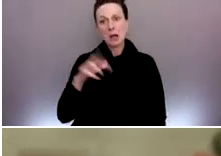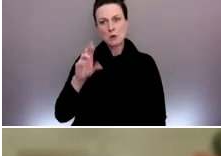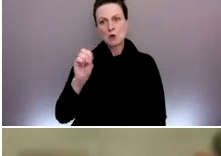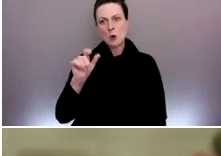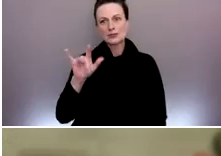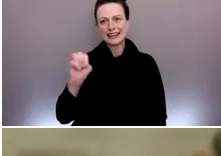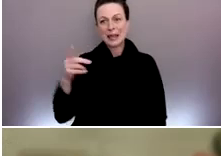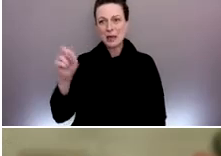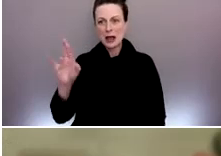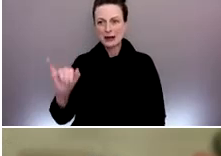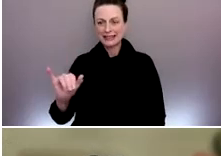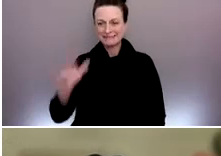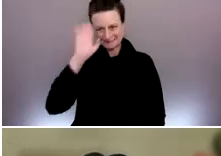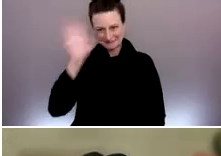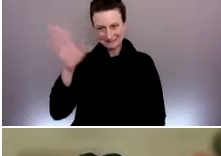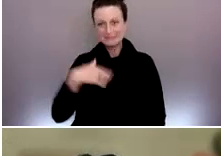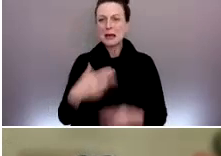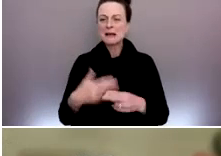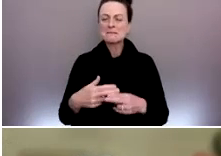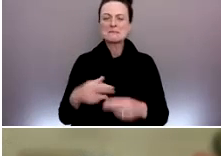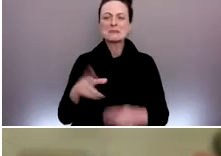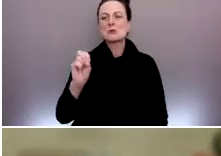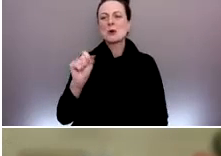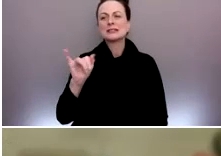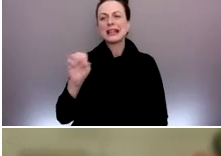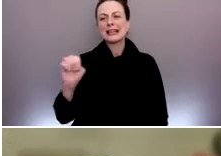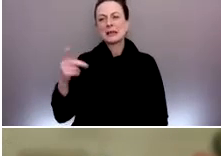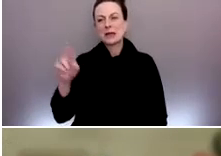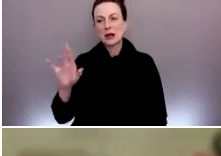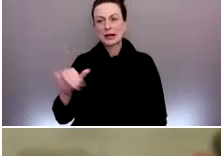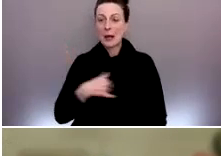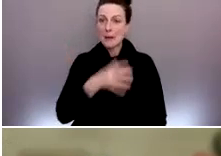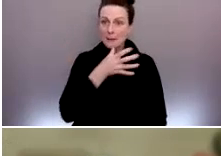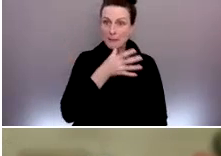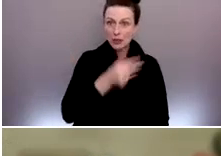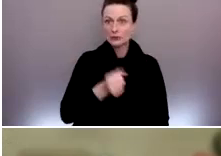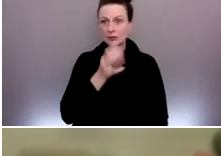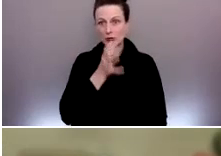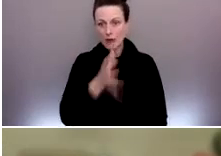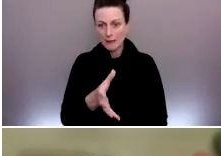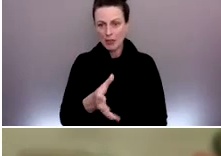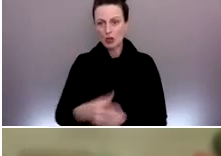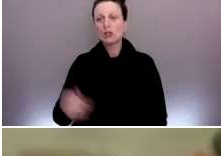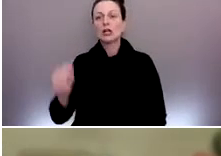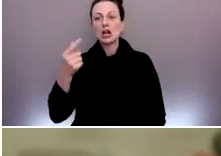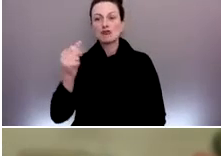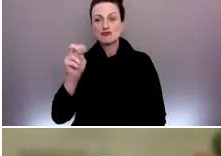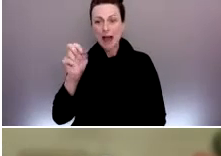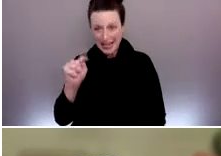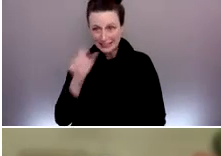Good day everyone. My name is Rosalie Perry, and I am a mother, a grandmother, great-grandmother, in